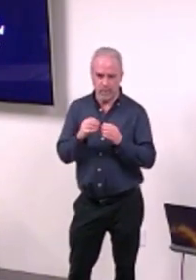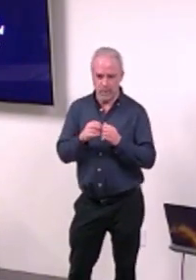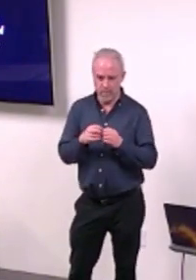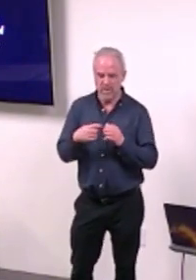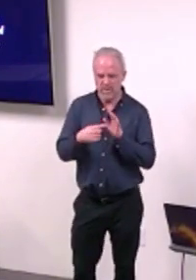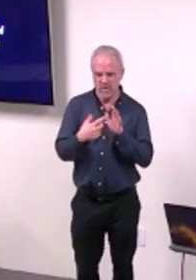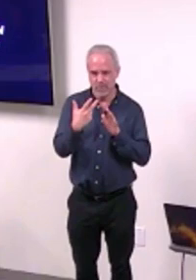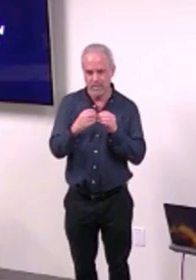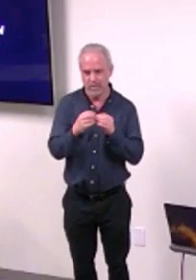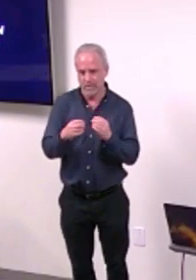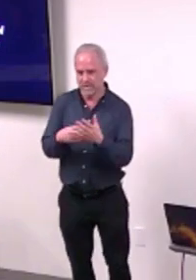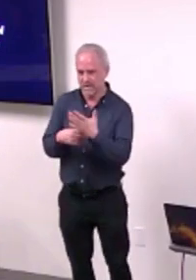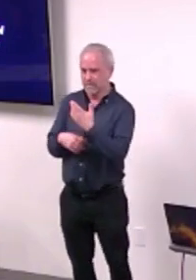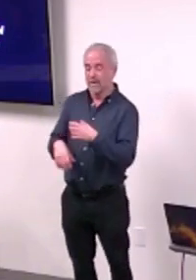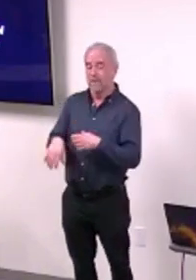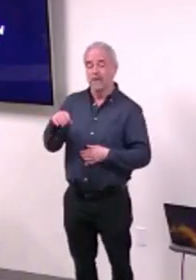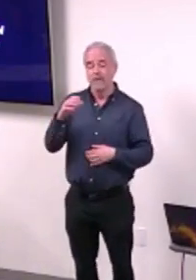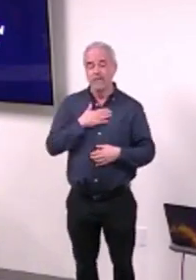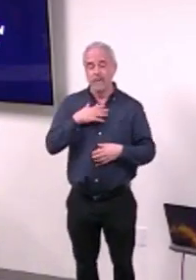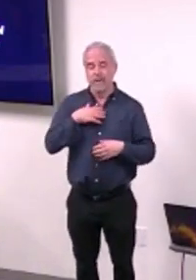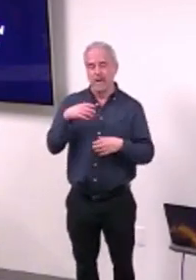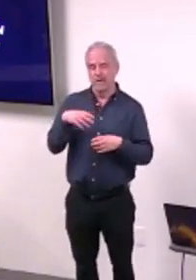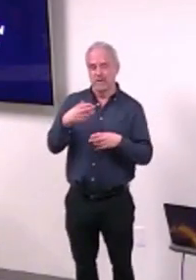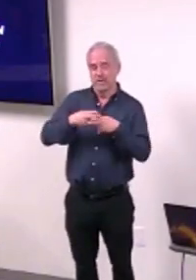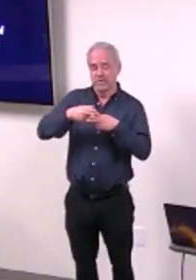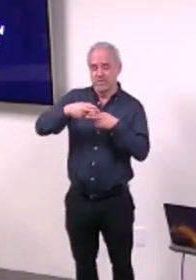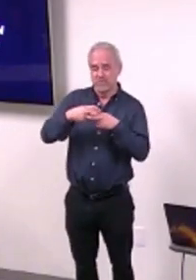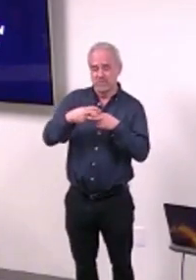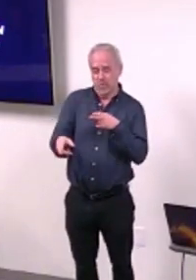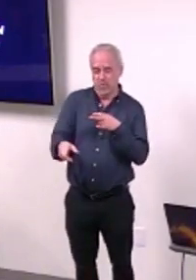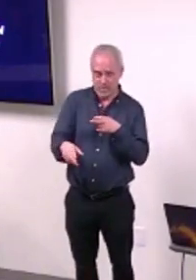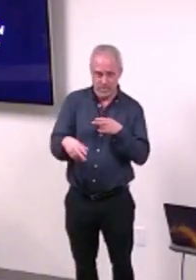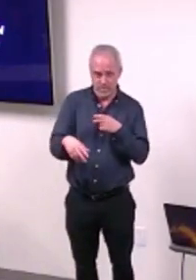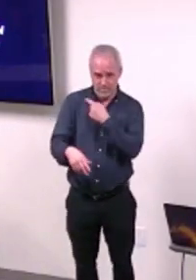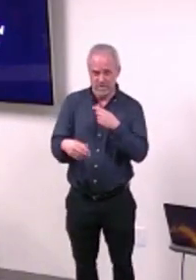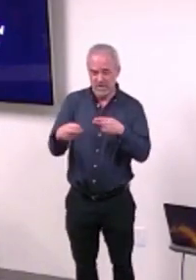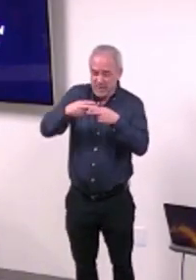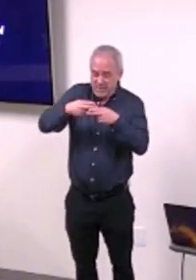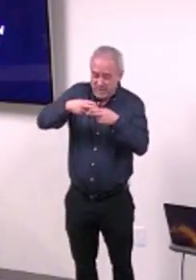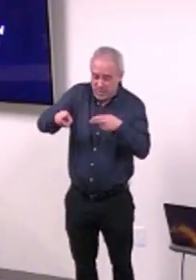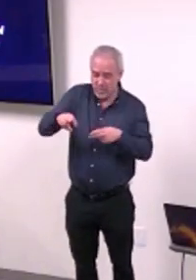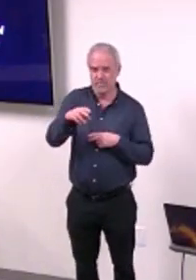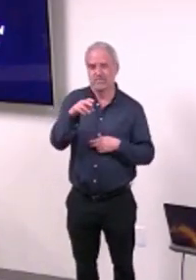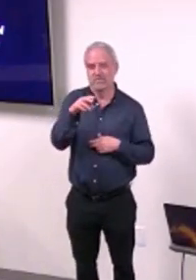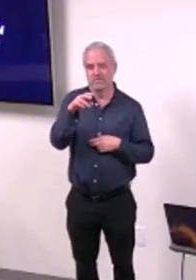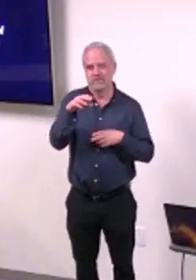This is the definition again. This is the super-shortened version. I have a longer version. But hopefully it makes a little bit more sense now.